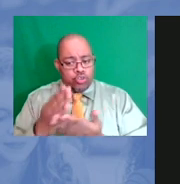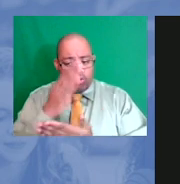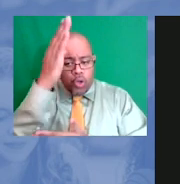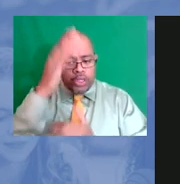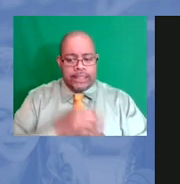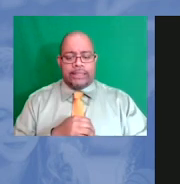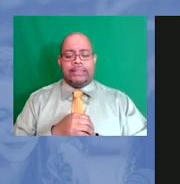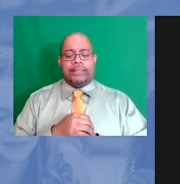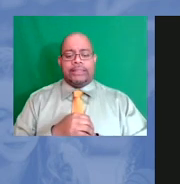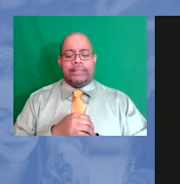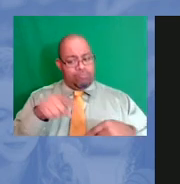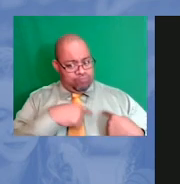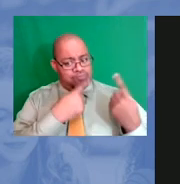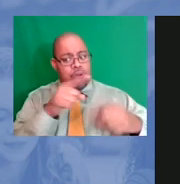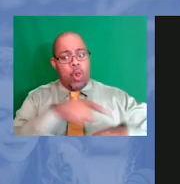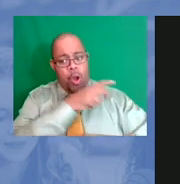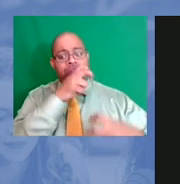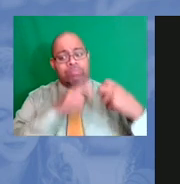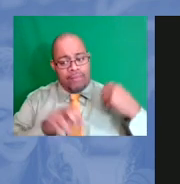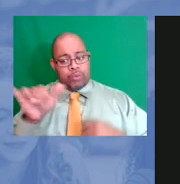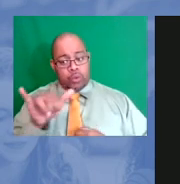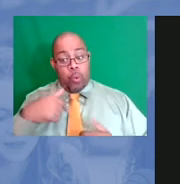DIFFICULT ONE. ARE WE WHERE WE WANT TO BE? ABSOLUTELY NOT.